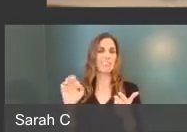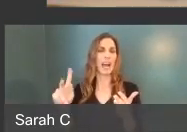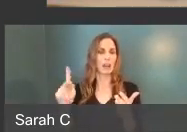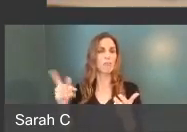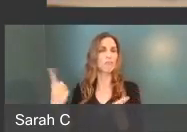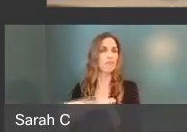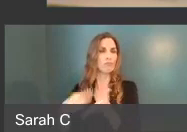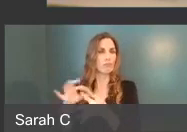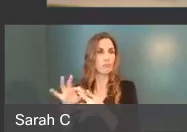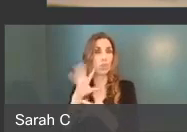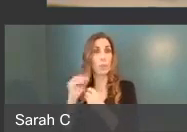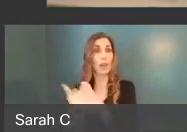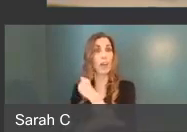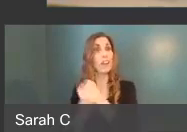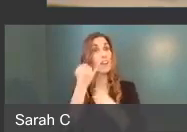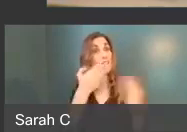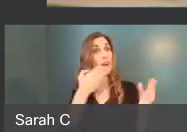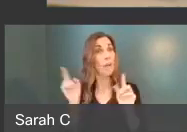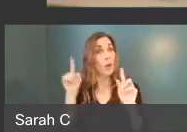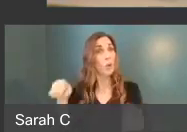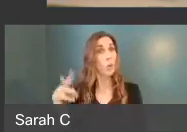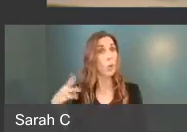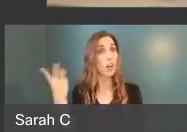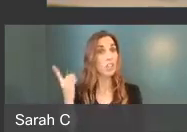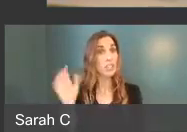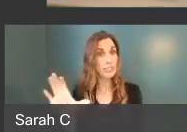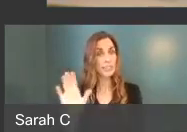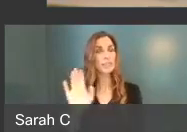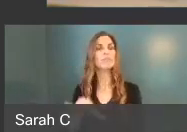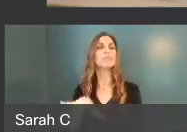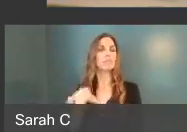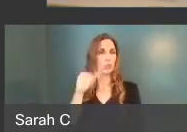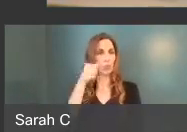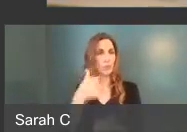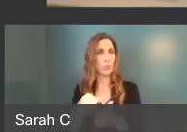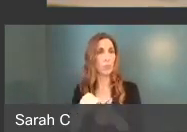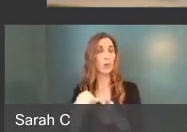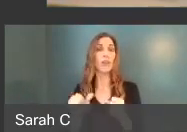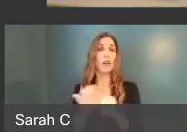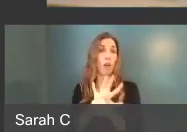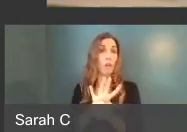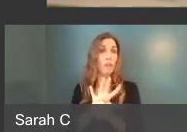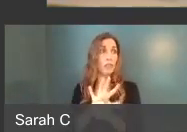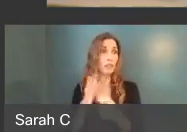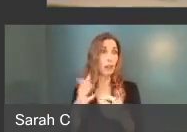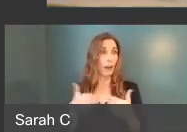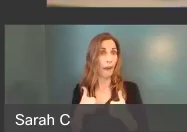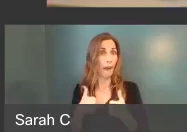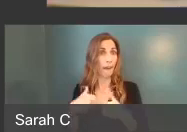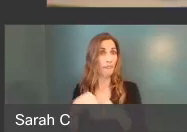go to Washington, I just want to remind everyone that there's COVID-19 in Washington too and so